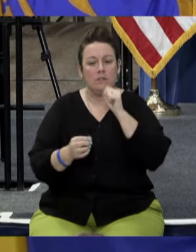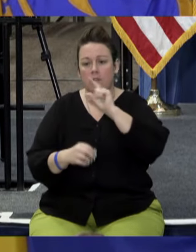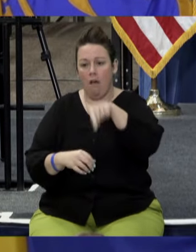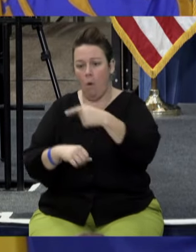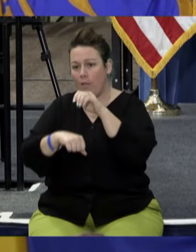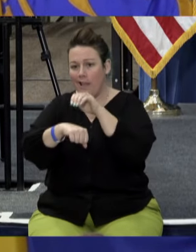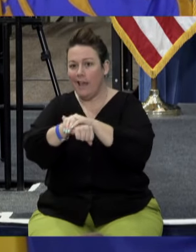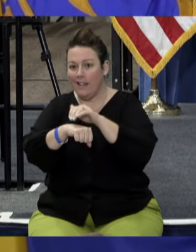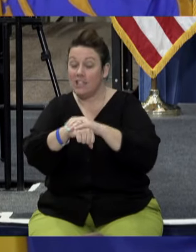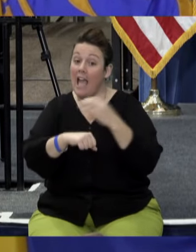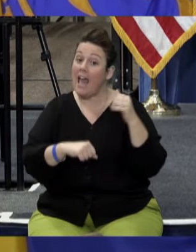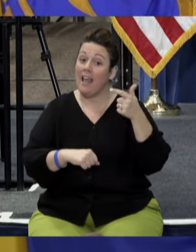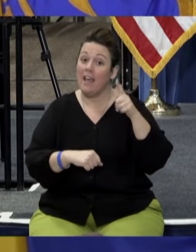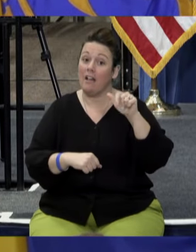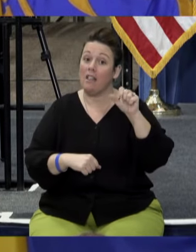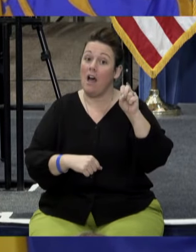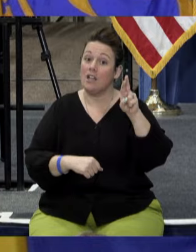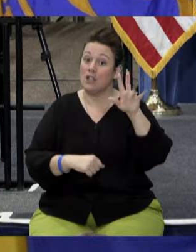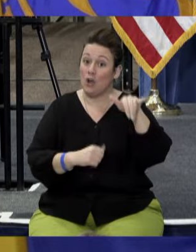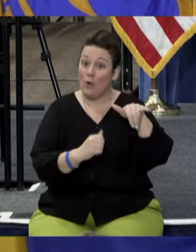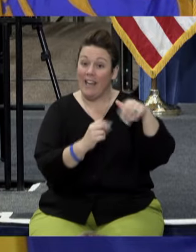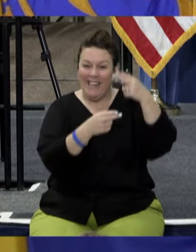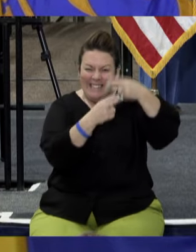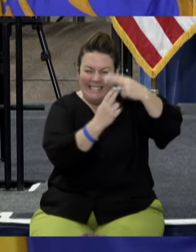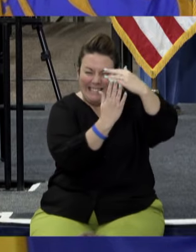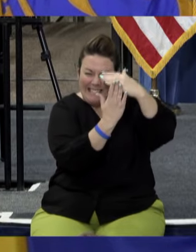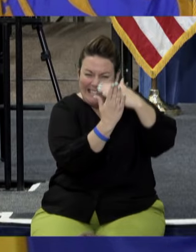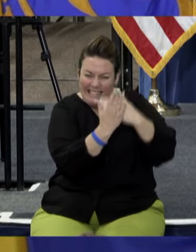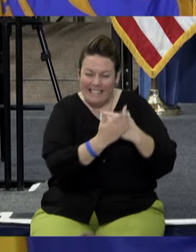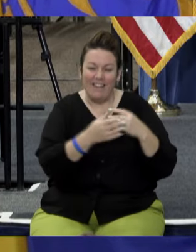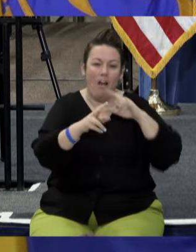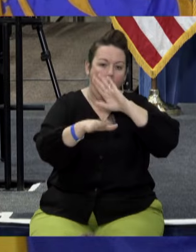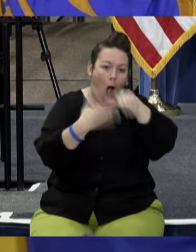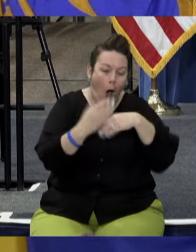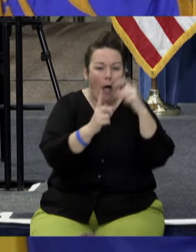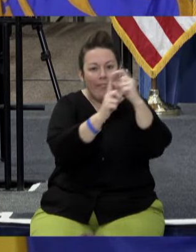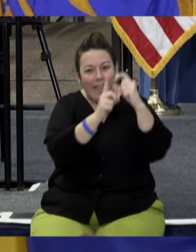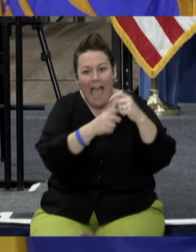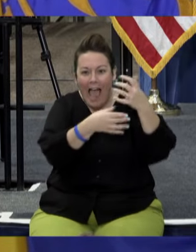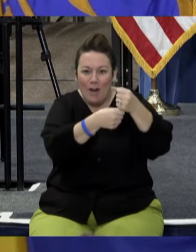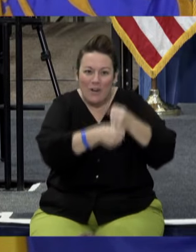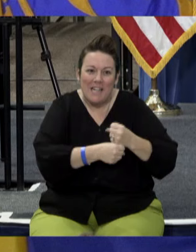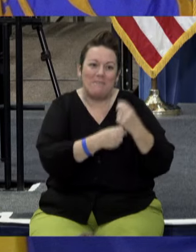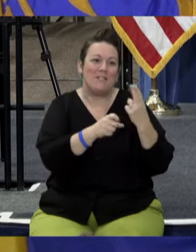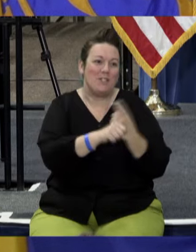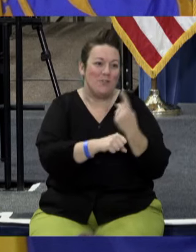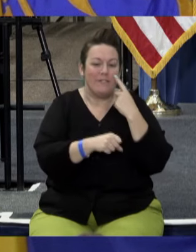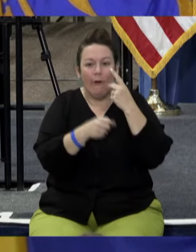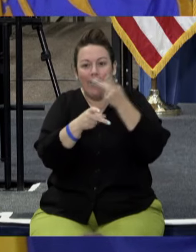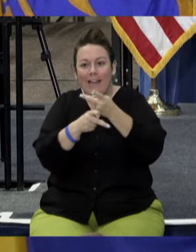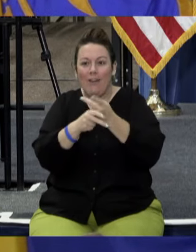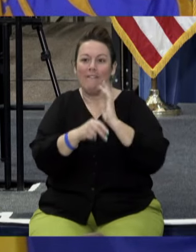which I've always prayed for, of all the acronyms that are used in caring for our elders, ADLs,